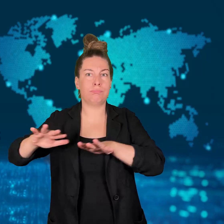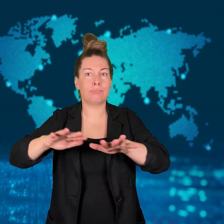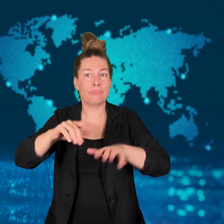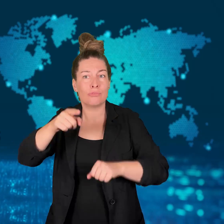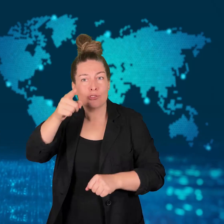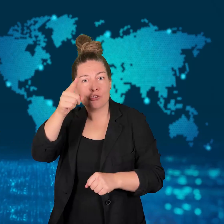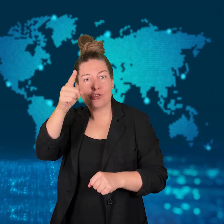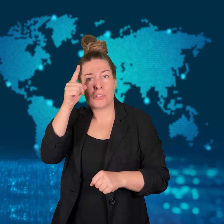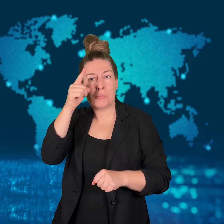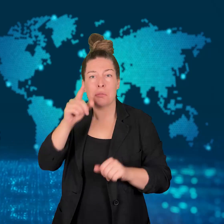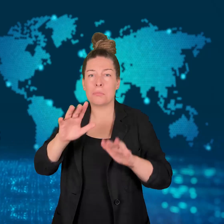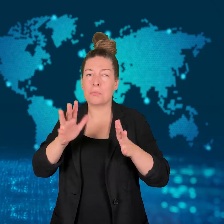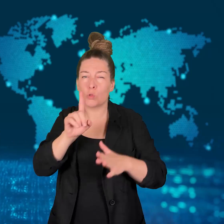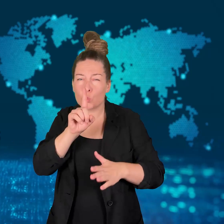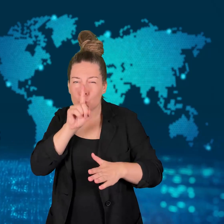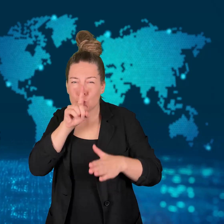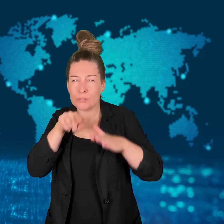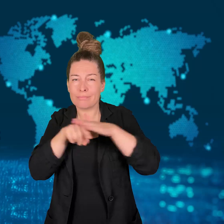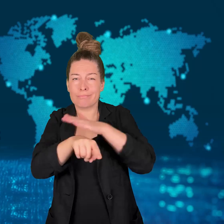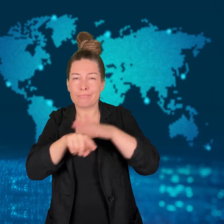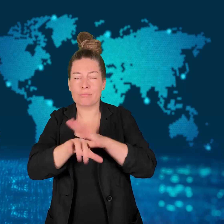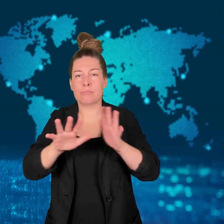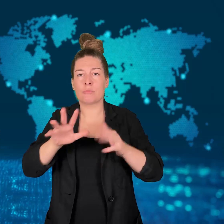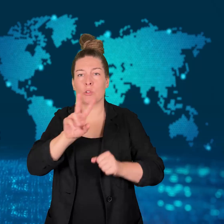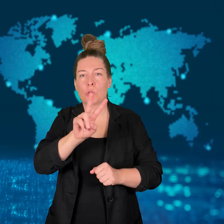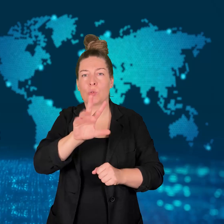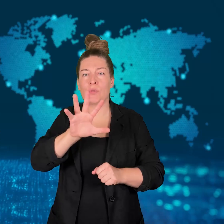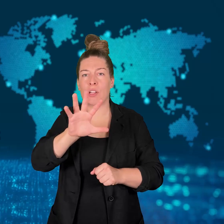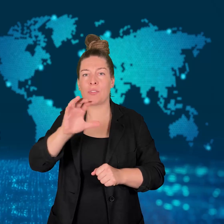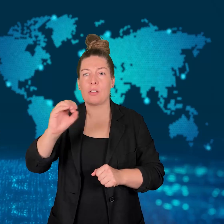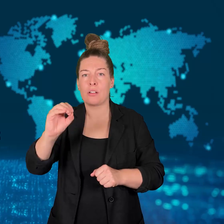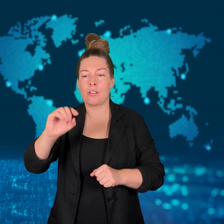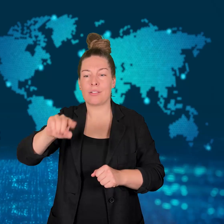entering the country illegally.